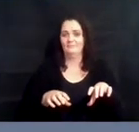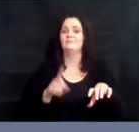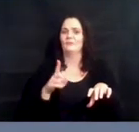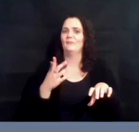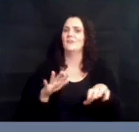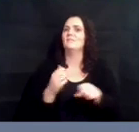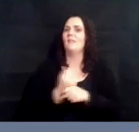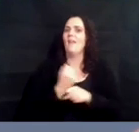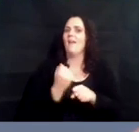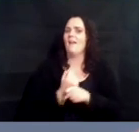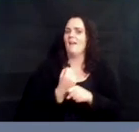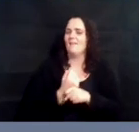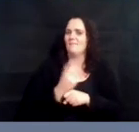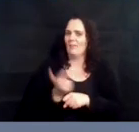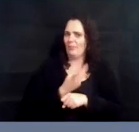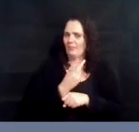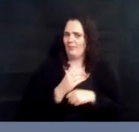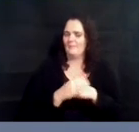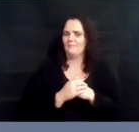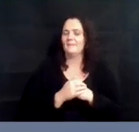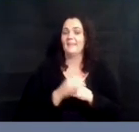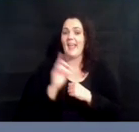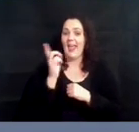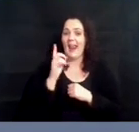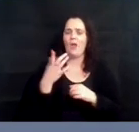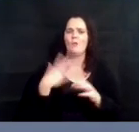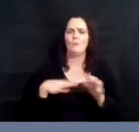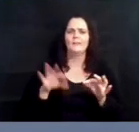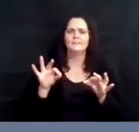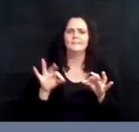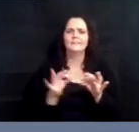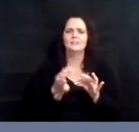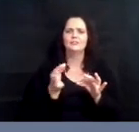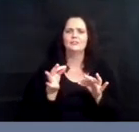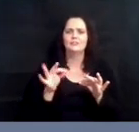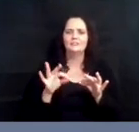made. The next thing that you're going to want to do is stitch them together, alright